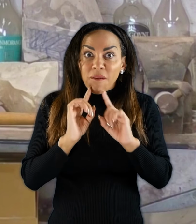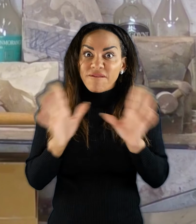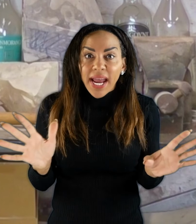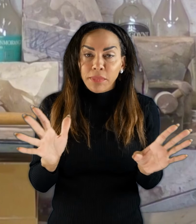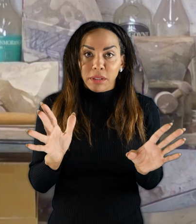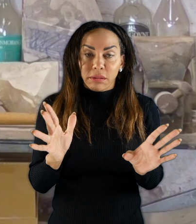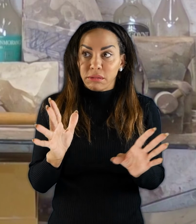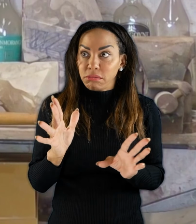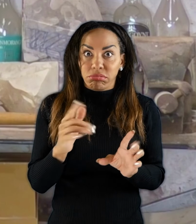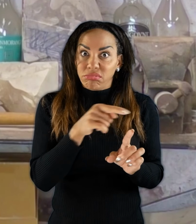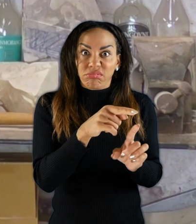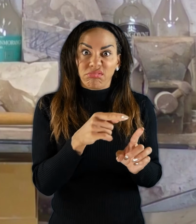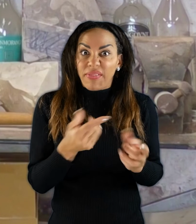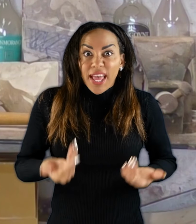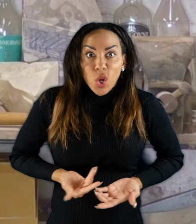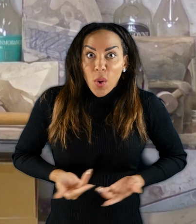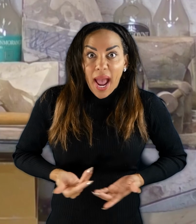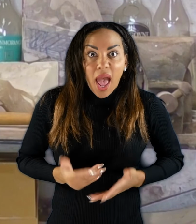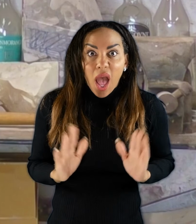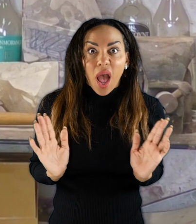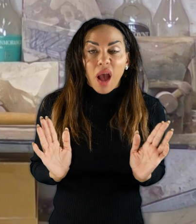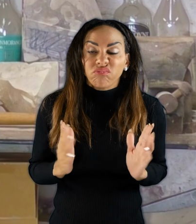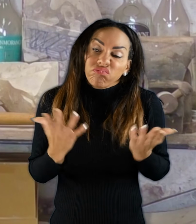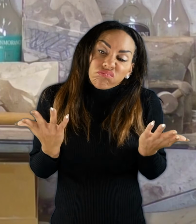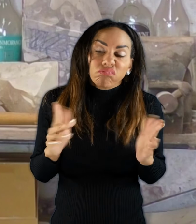You know, they're not really that interested. They're still driven to make their work.